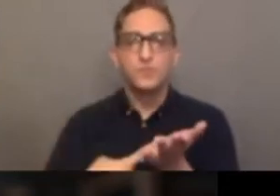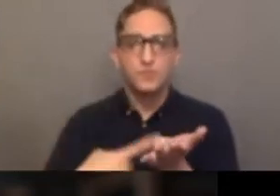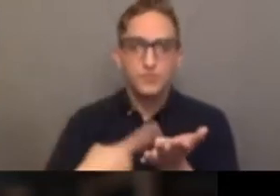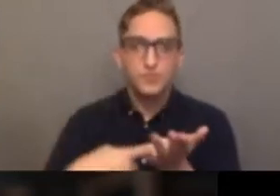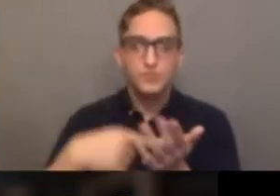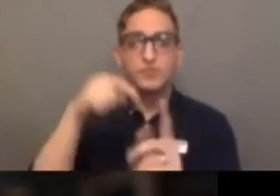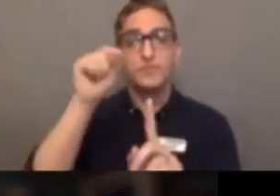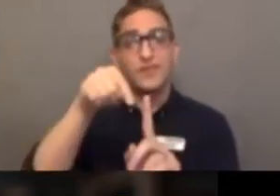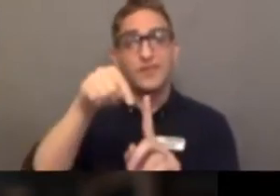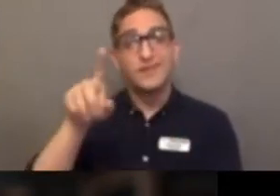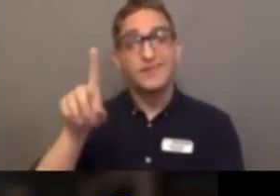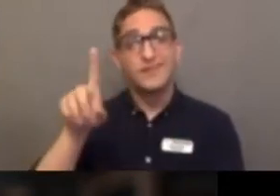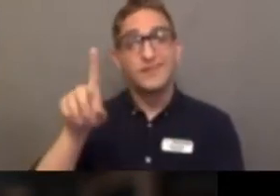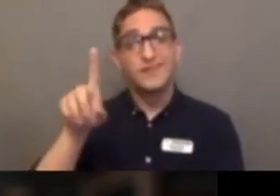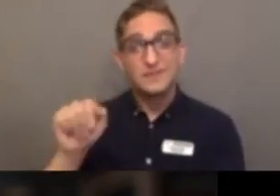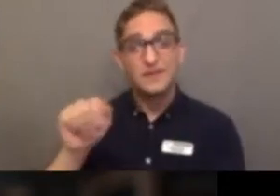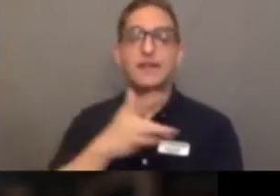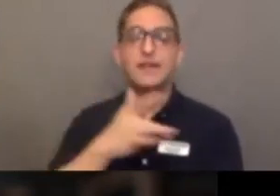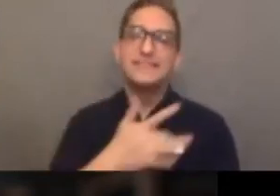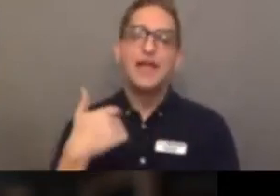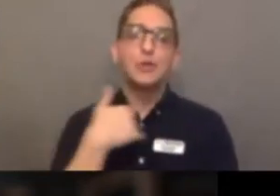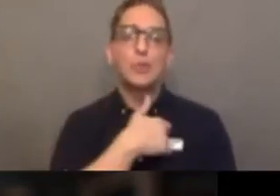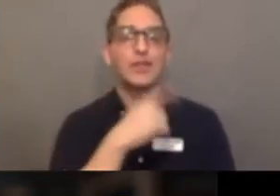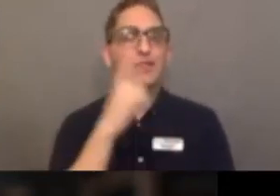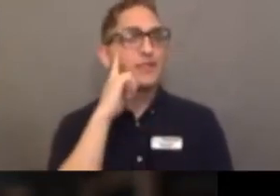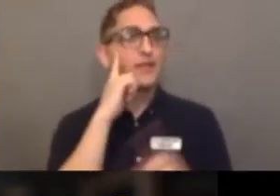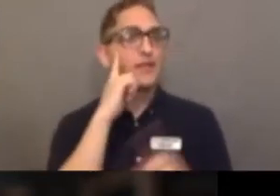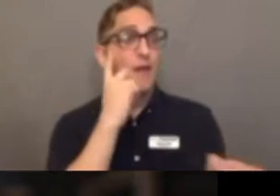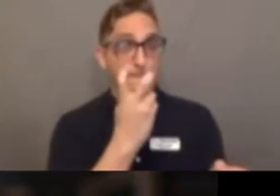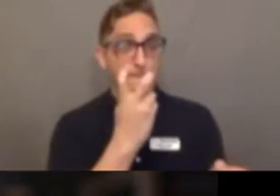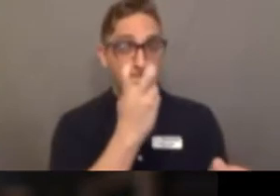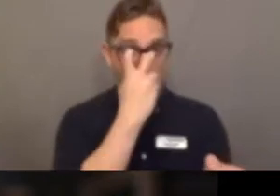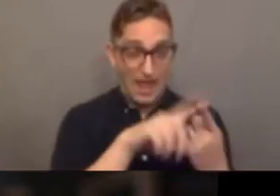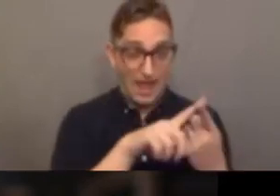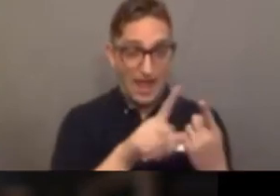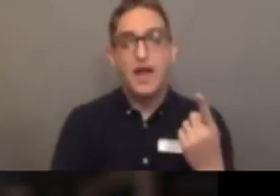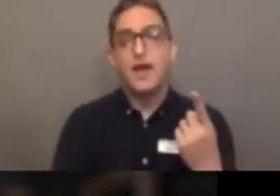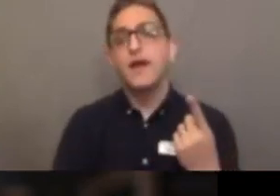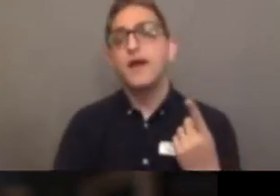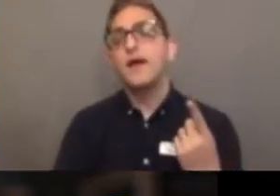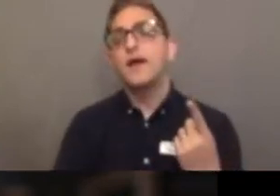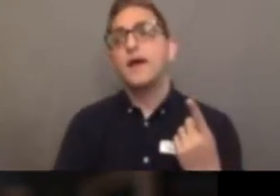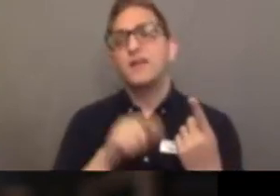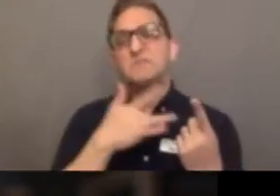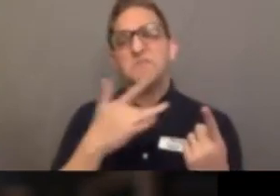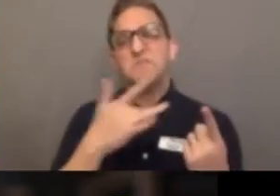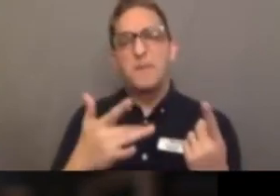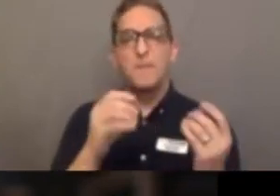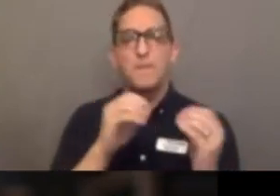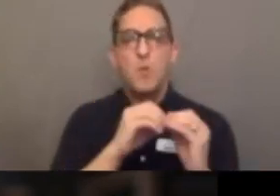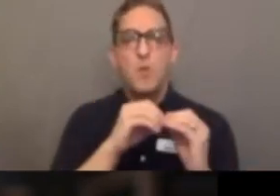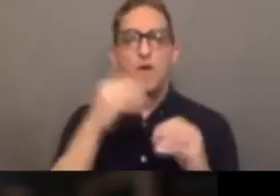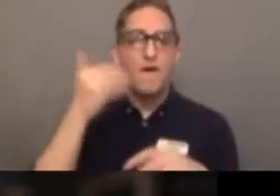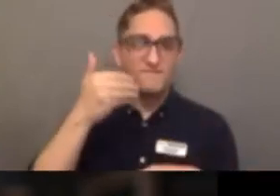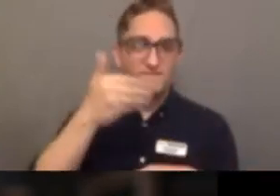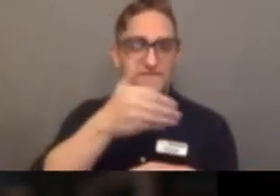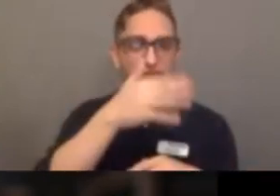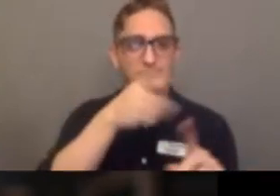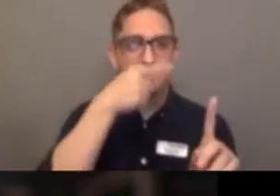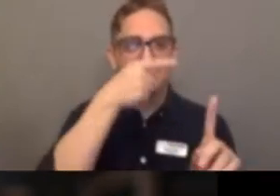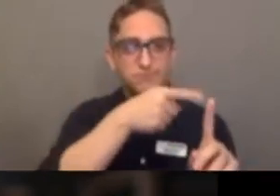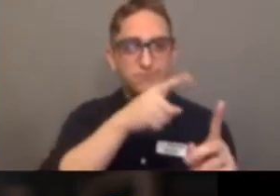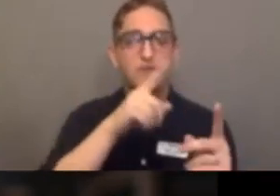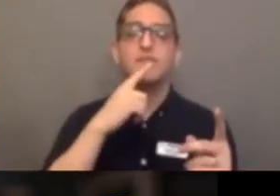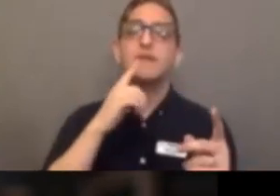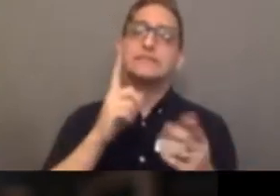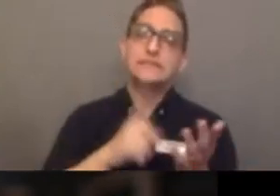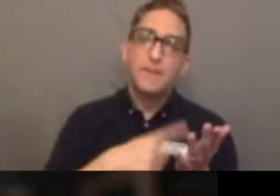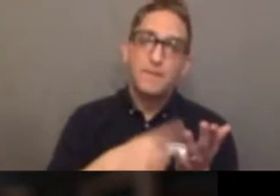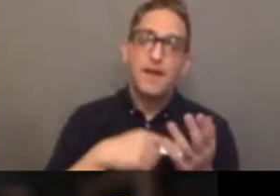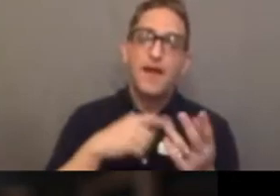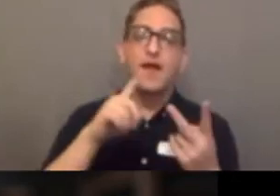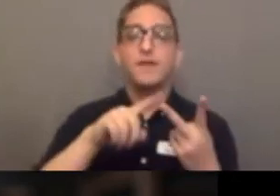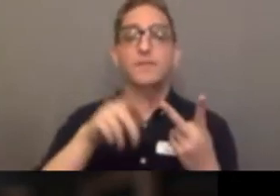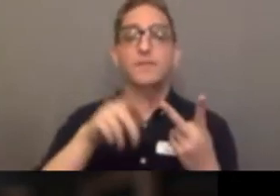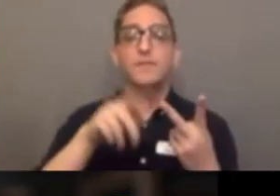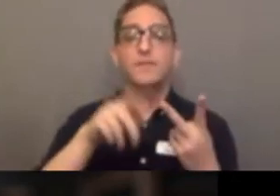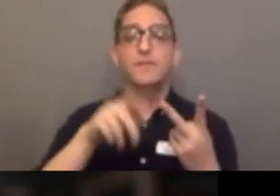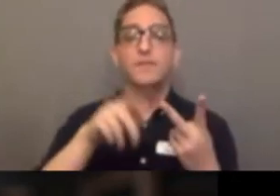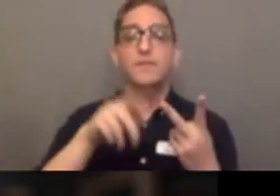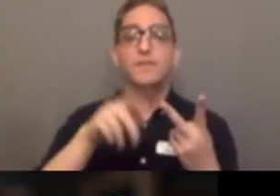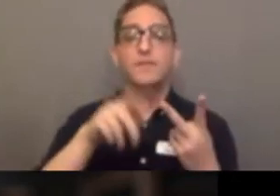to blindness, then there's often some discussion about hearing, then maybe if we have a broad